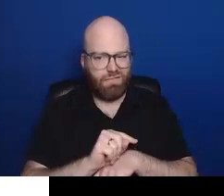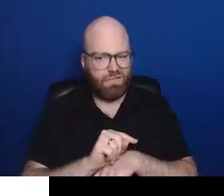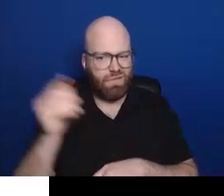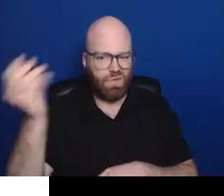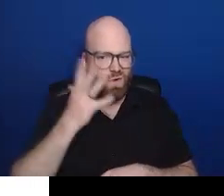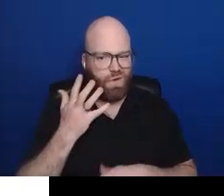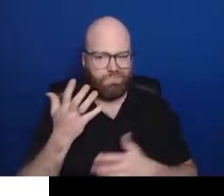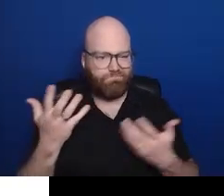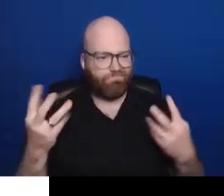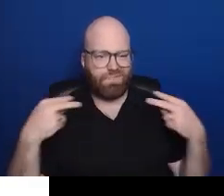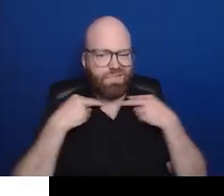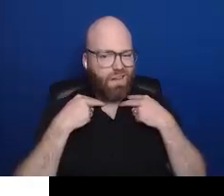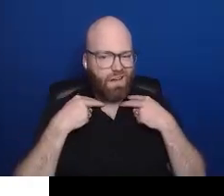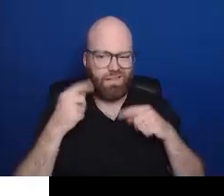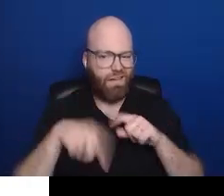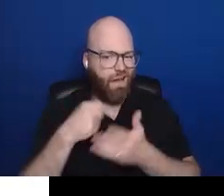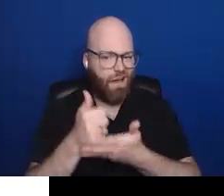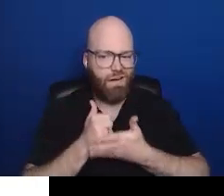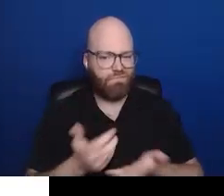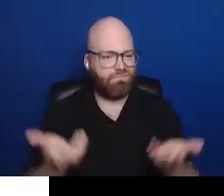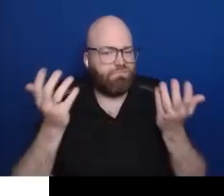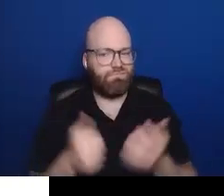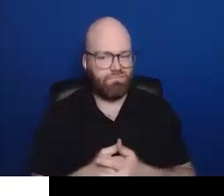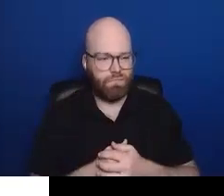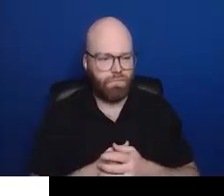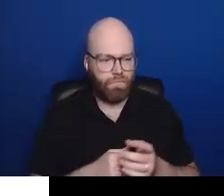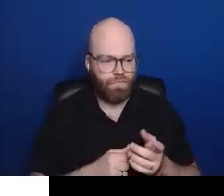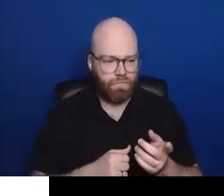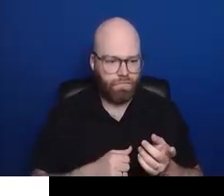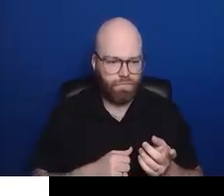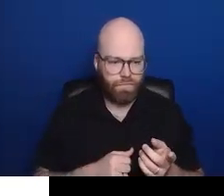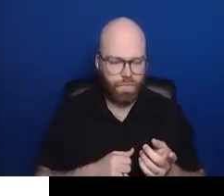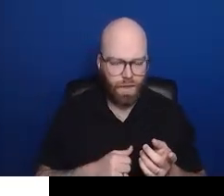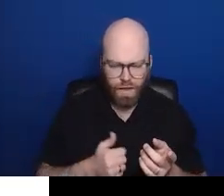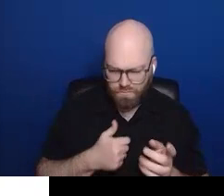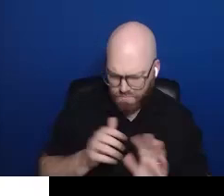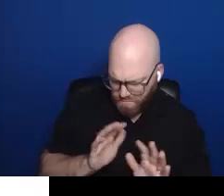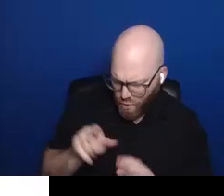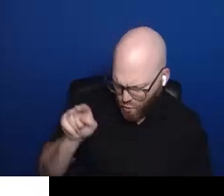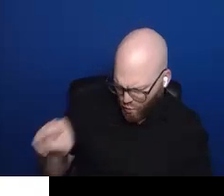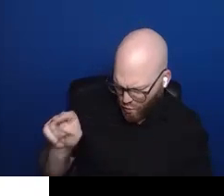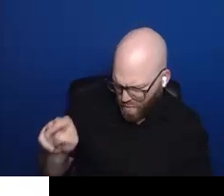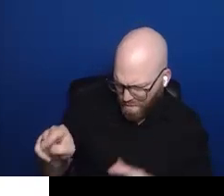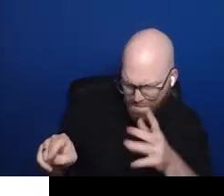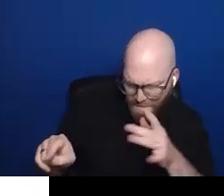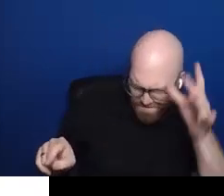And I'll ask about them. I'm not interested in the parents at the moment. I'm interested in the individual in front of me.